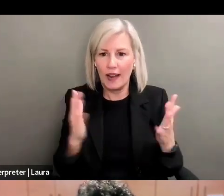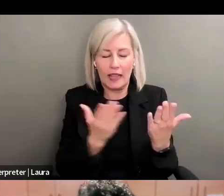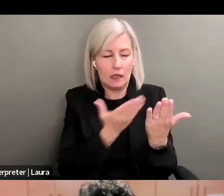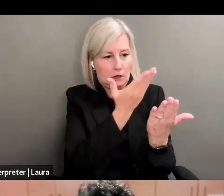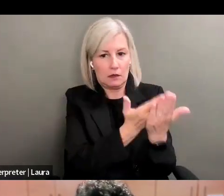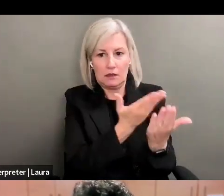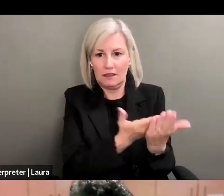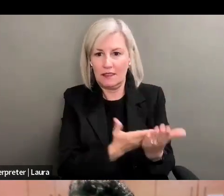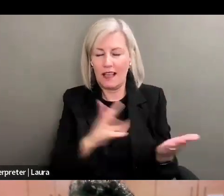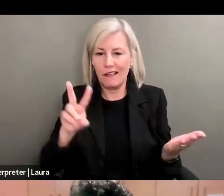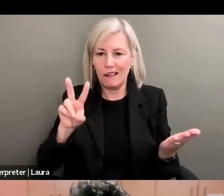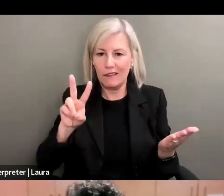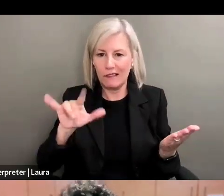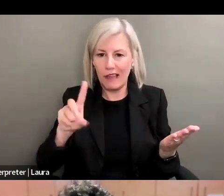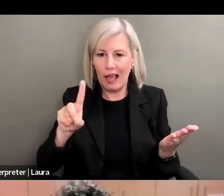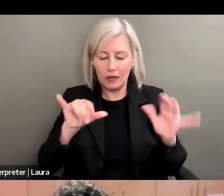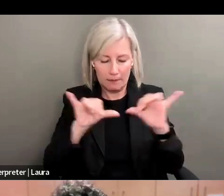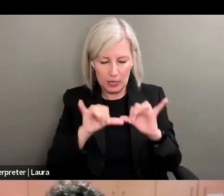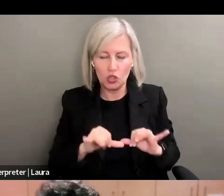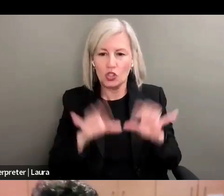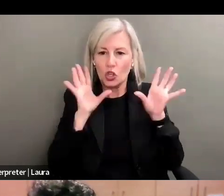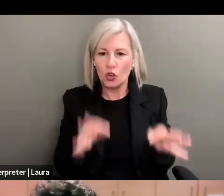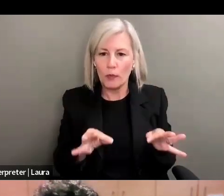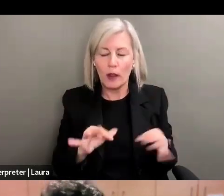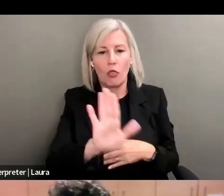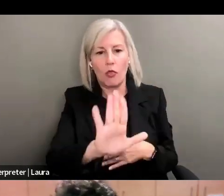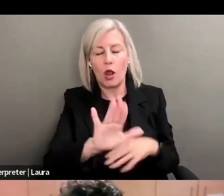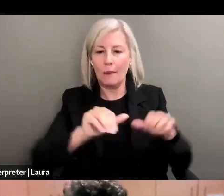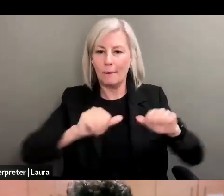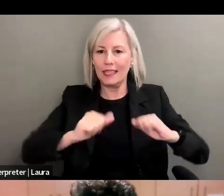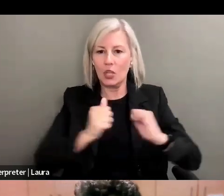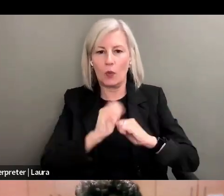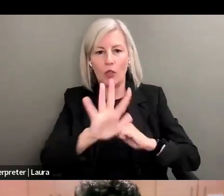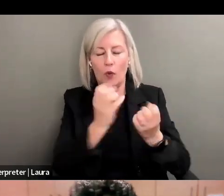use with patients to determine their functional ability with their devices.